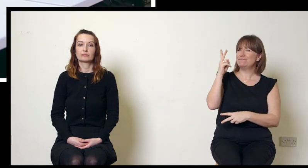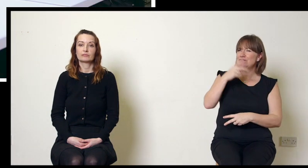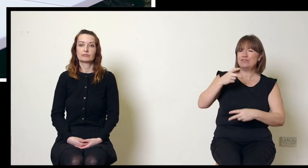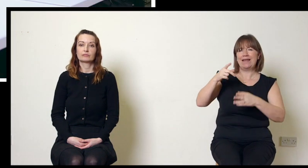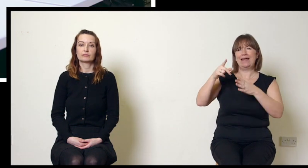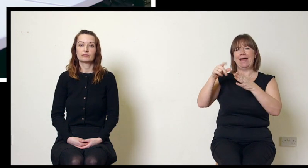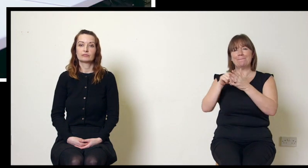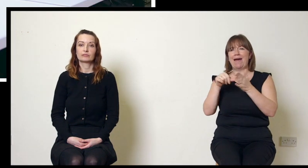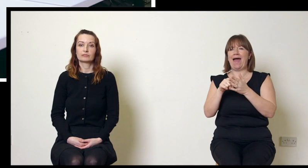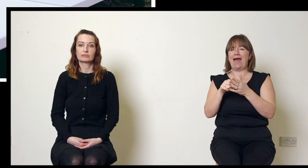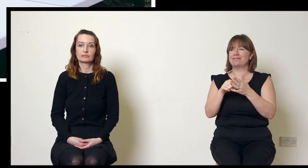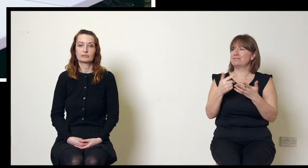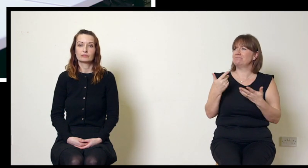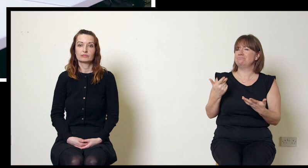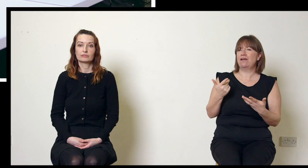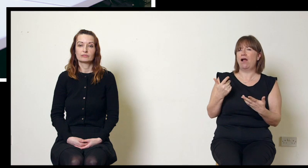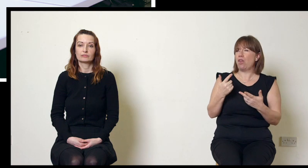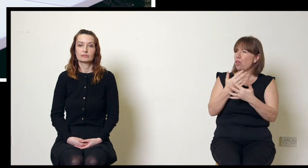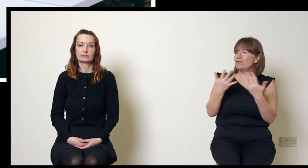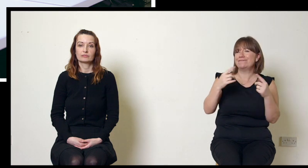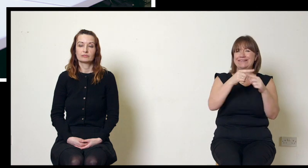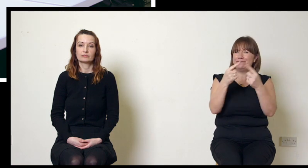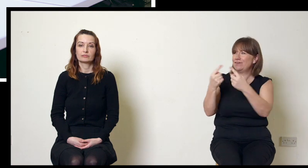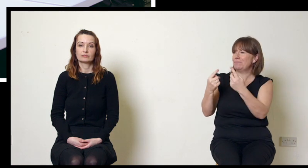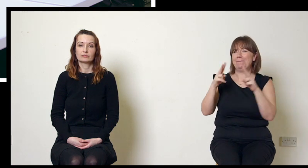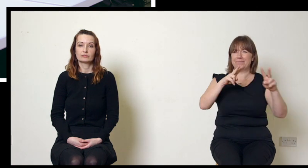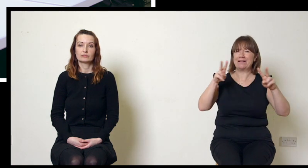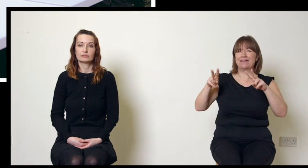I think it gave lots of people different angles in. Certainly for me I'd listen to that and read it.